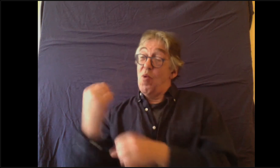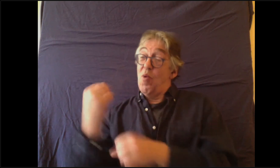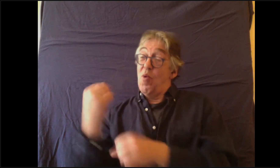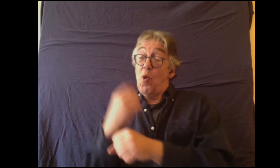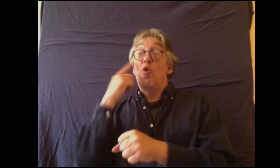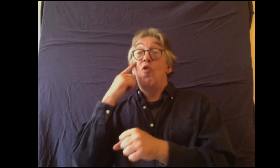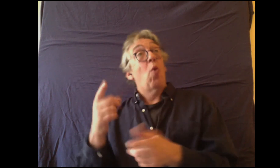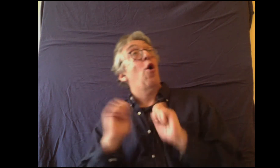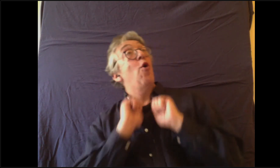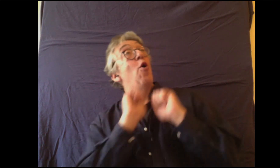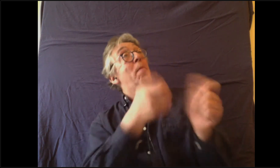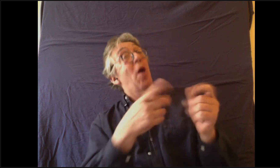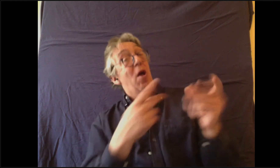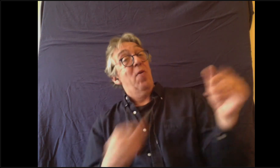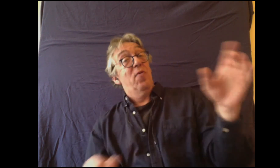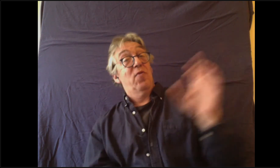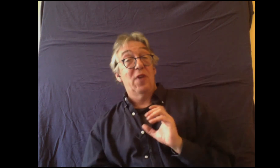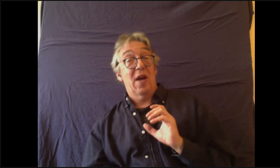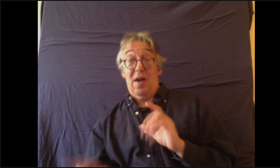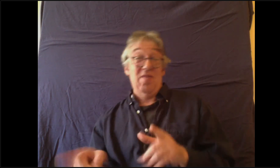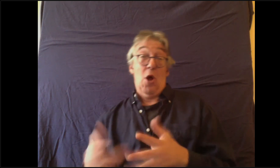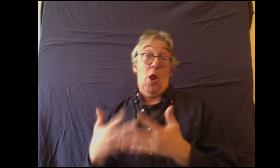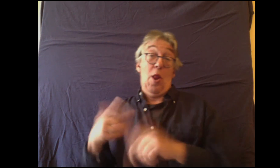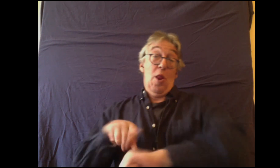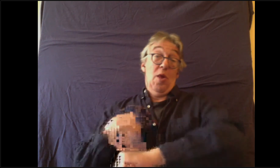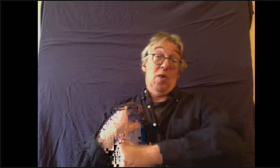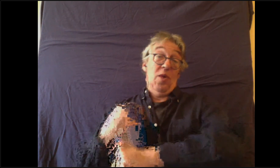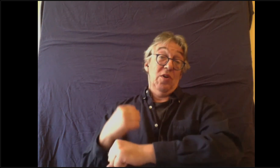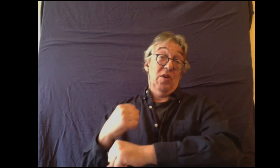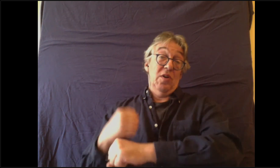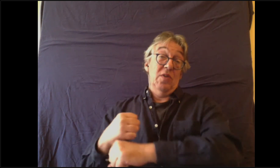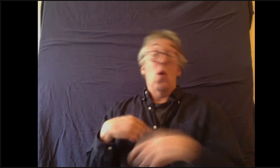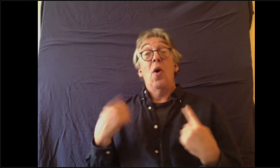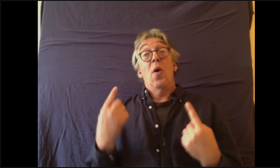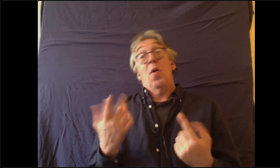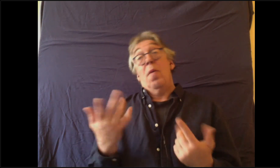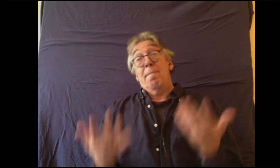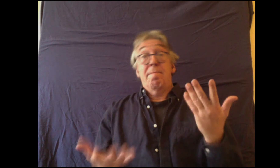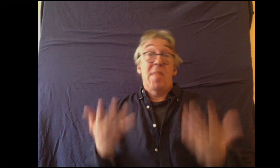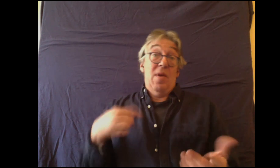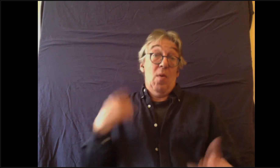Another area we want to do is to see how better to make tools